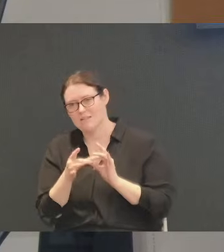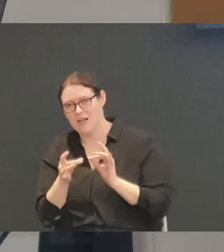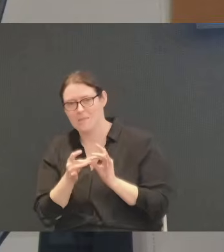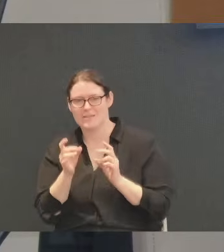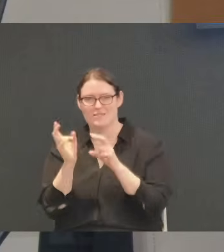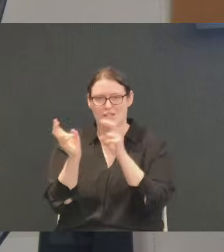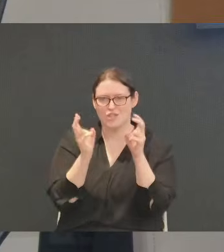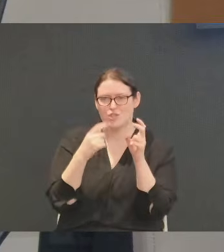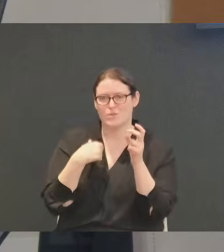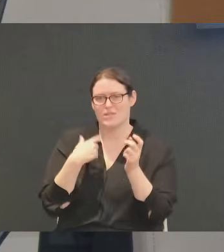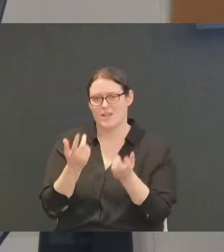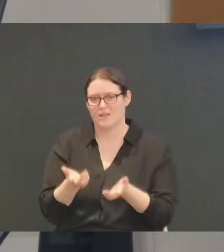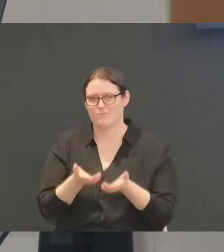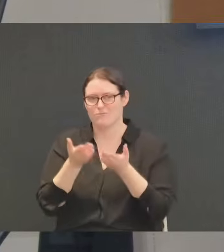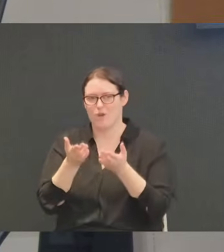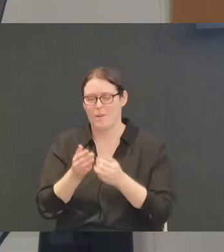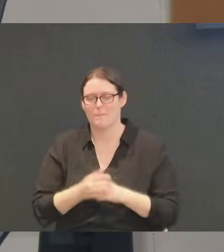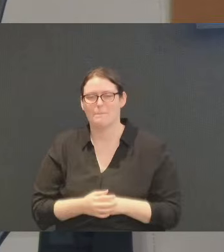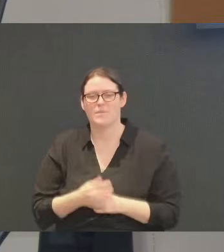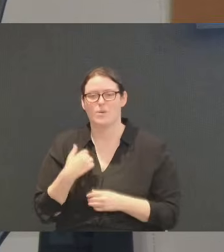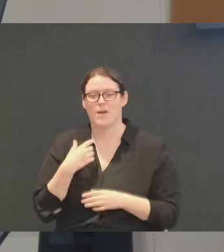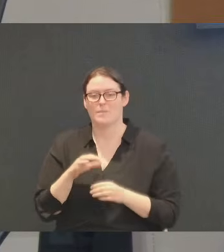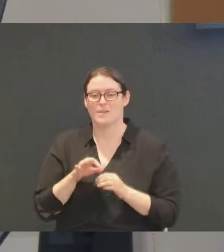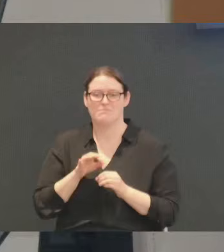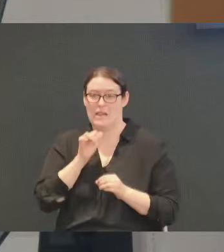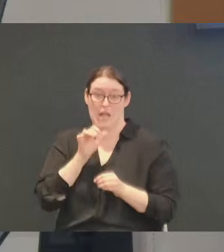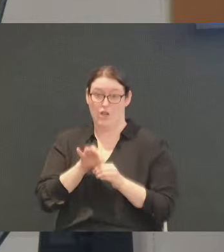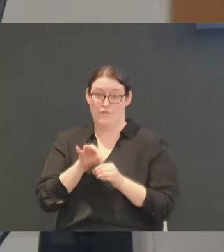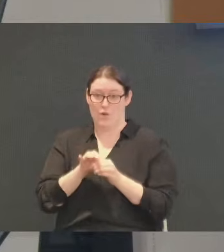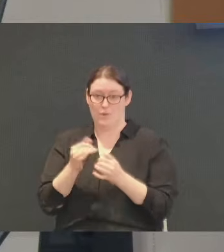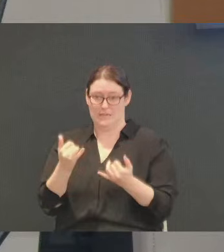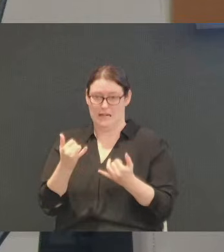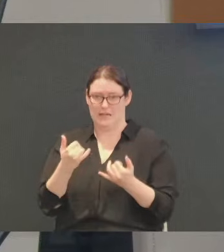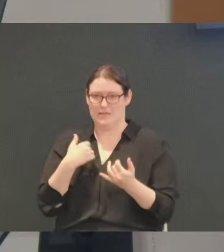I brought forward. So I'm going to abstain today because I know there are a lot of them and I need